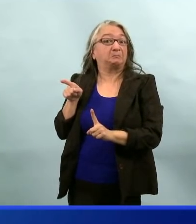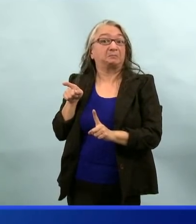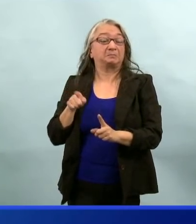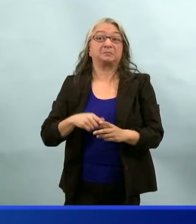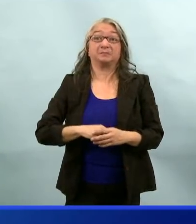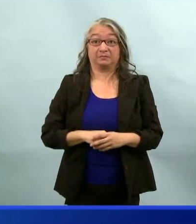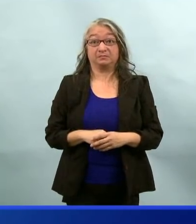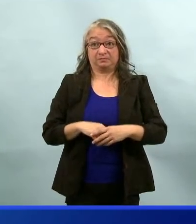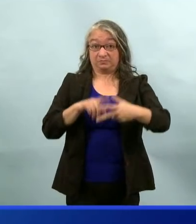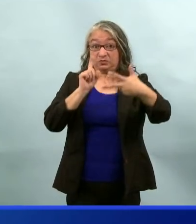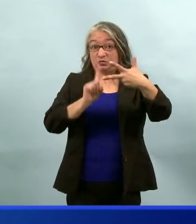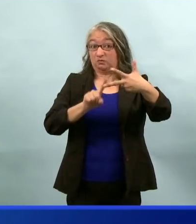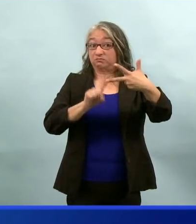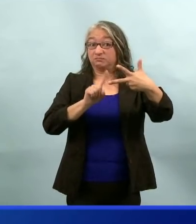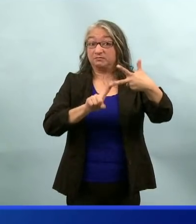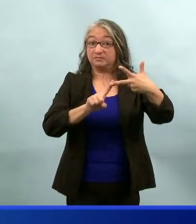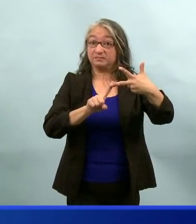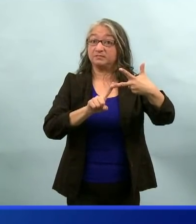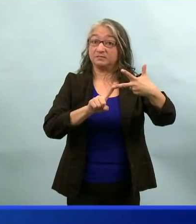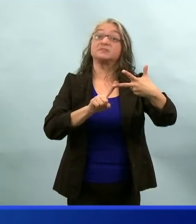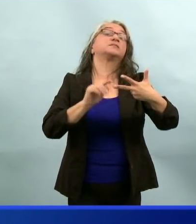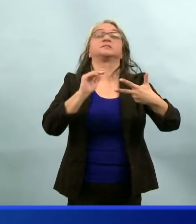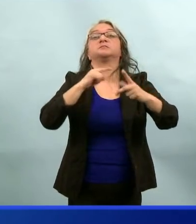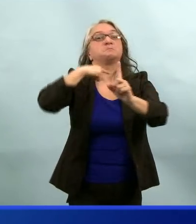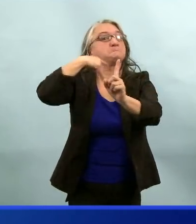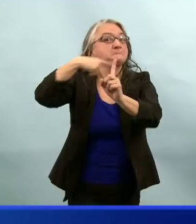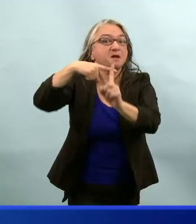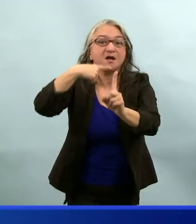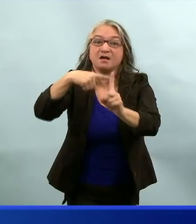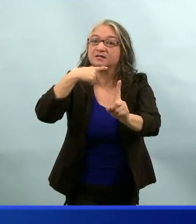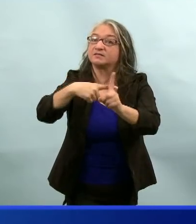in israel in reducing both the case number and severity